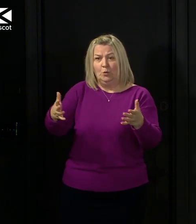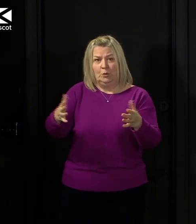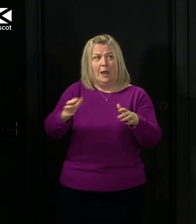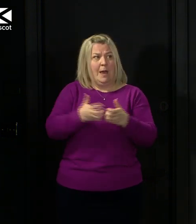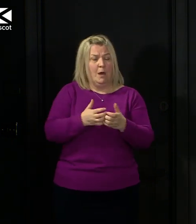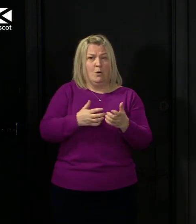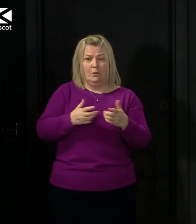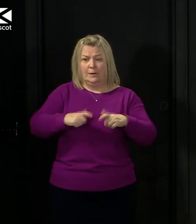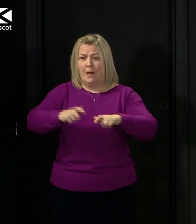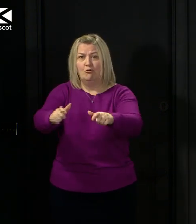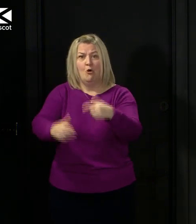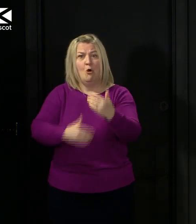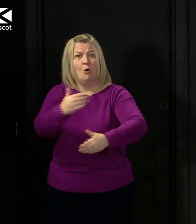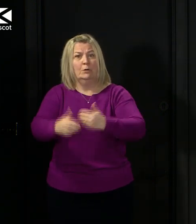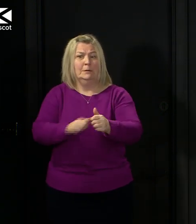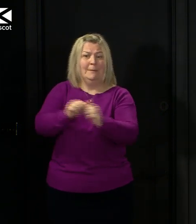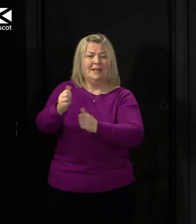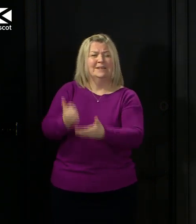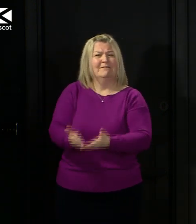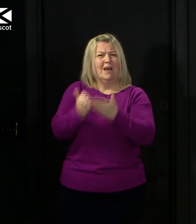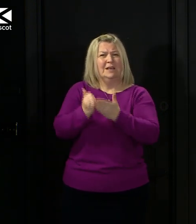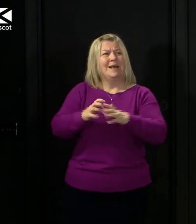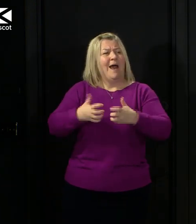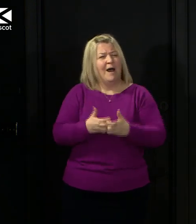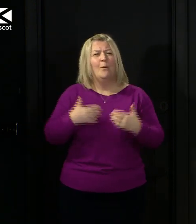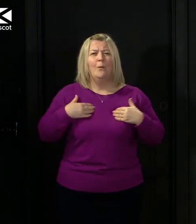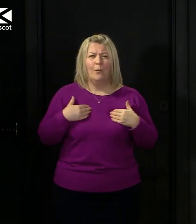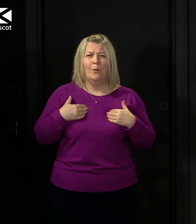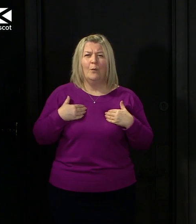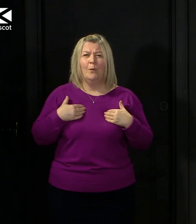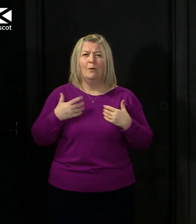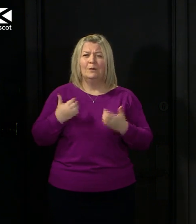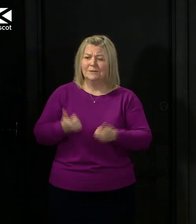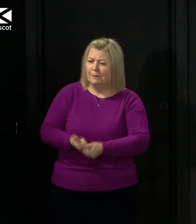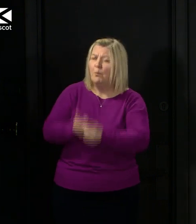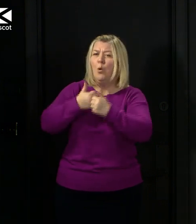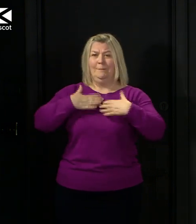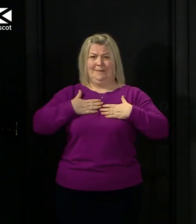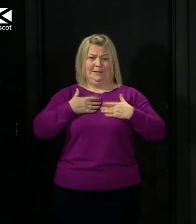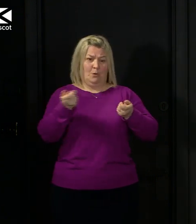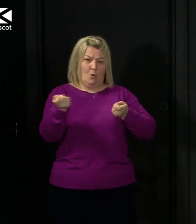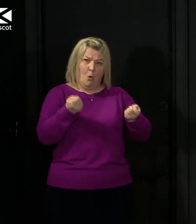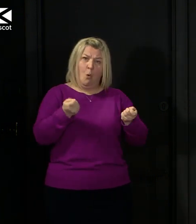sure that I had the best advice to enable me to deal with this virus, and also how I